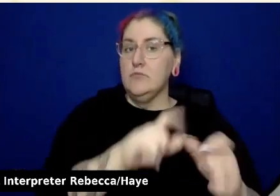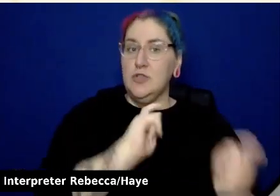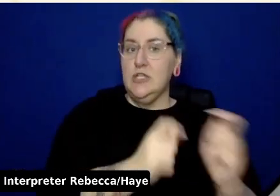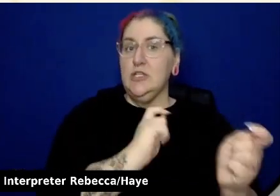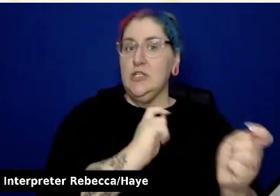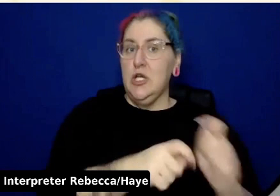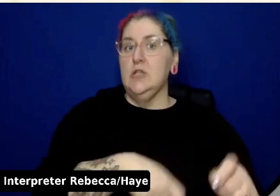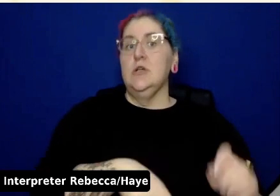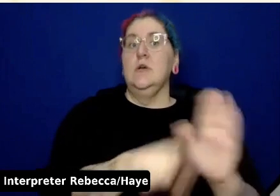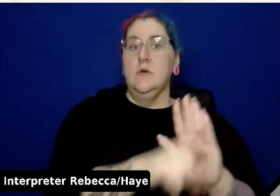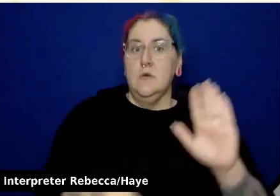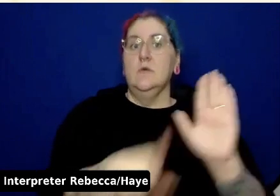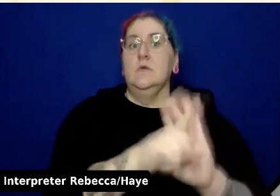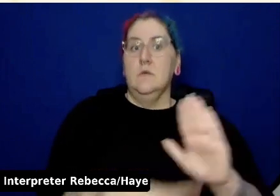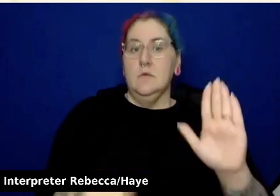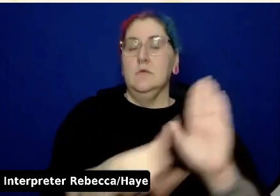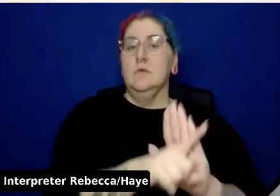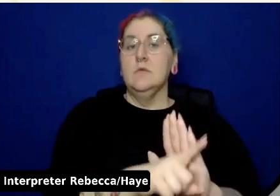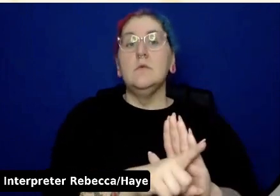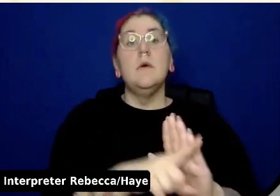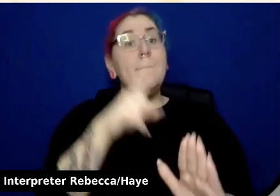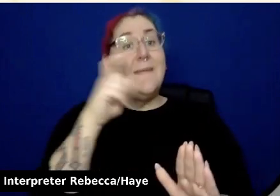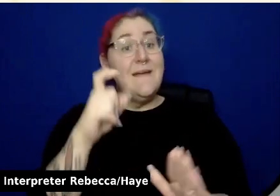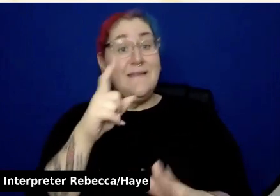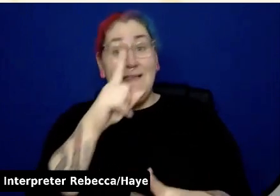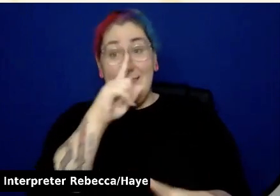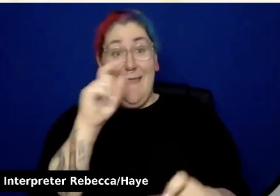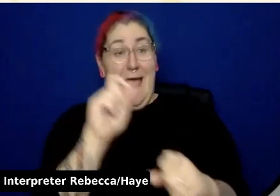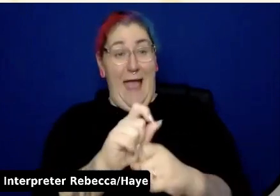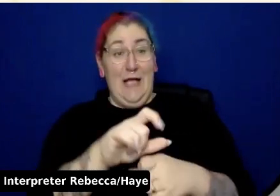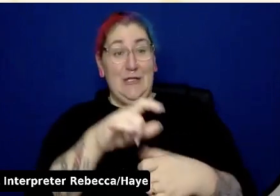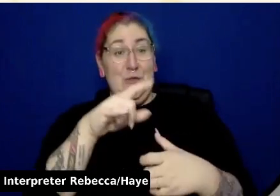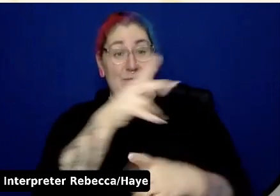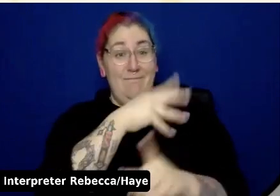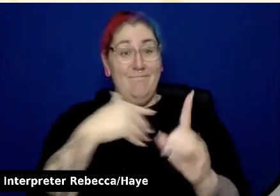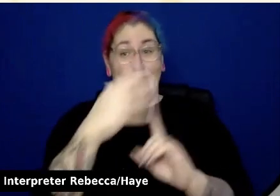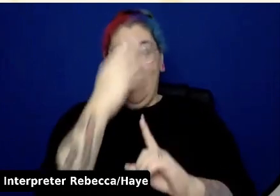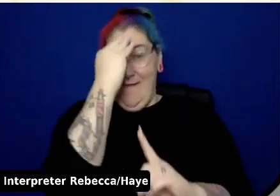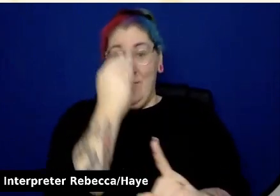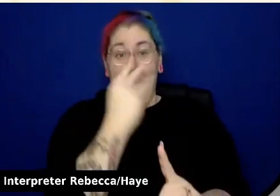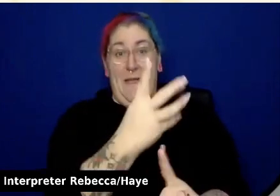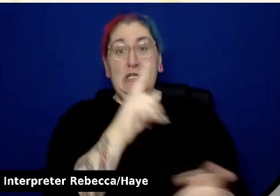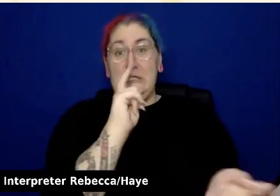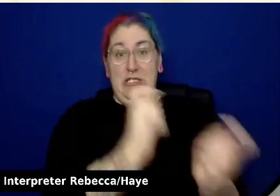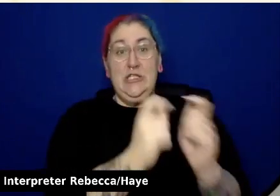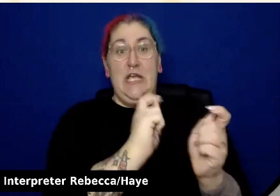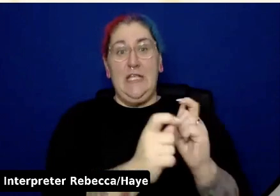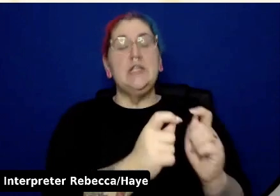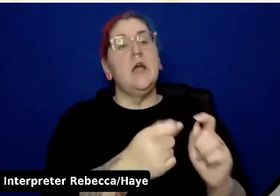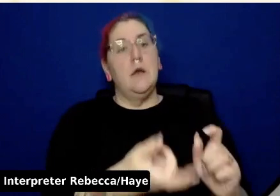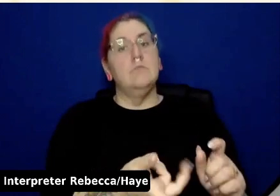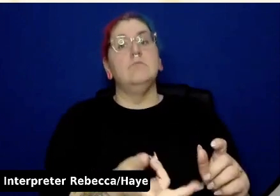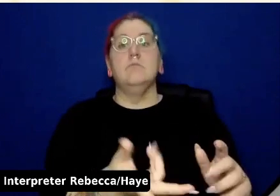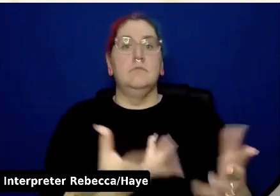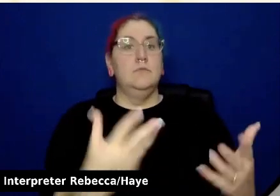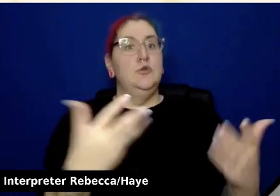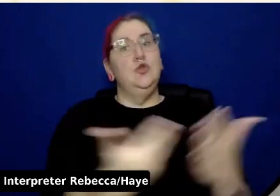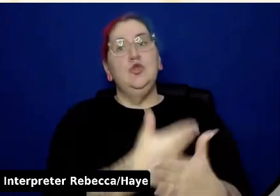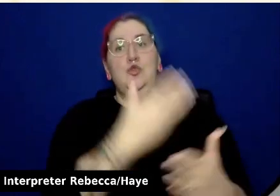So the element with aria-live must be present in the DOM structure on page load, so that screen reader may pick it up and monitor